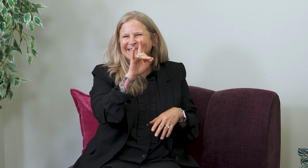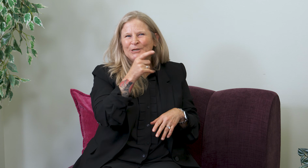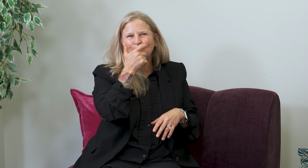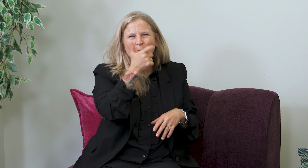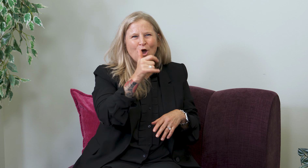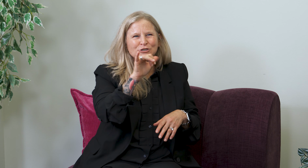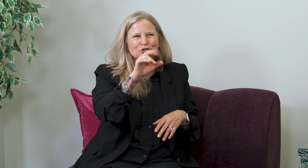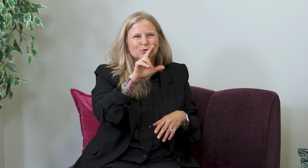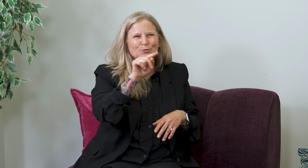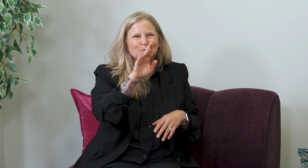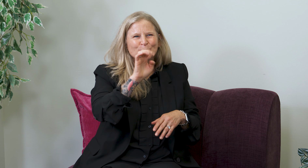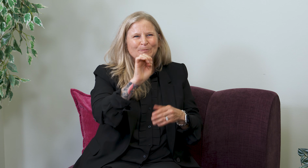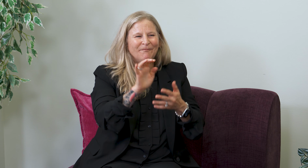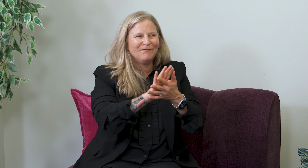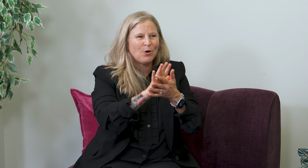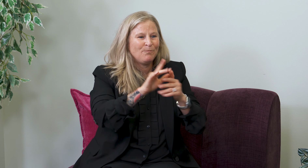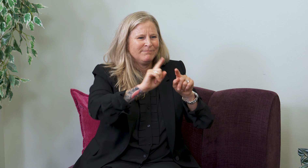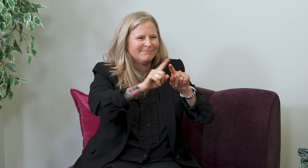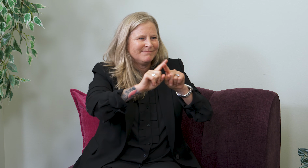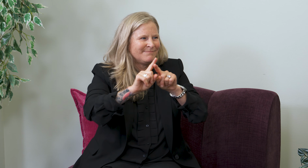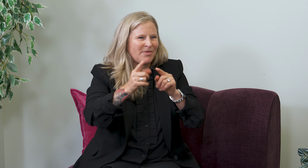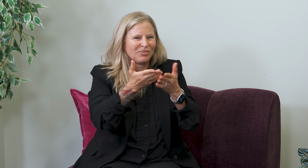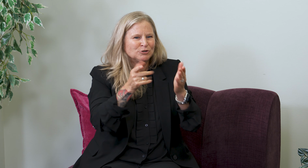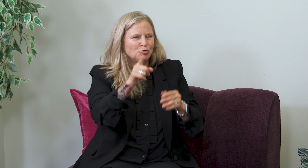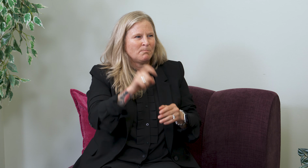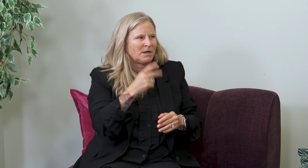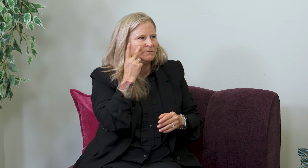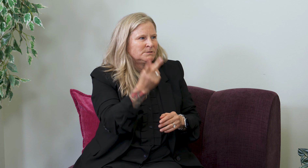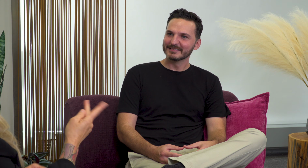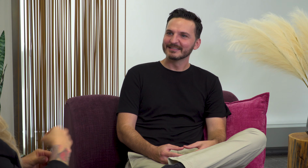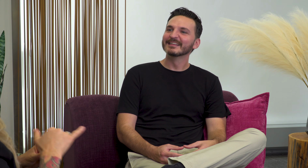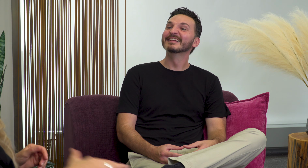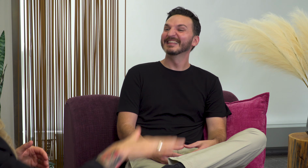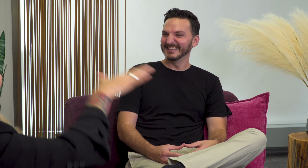I've already looked many up. I watched a YouTube video actually about different things